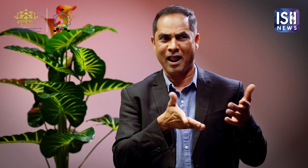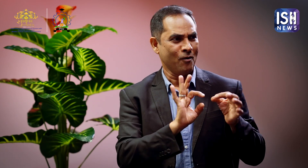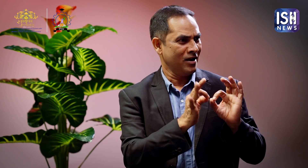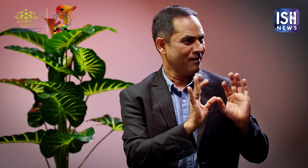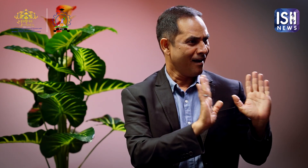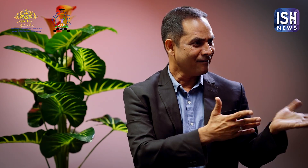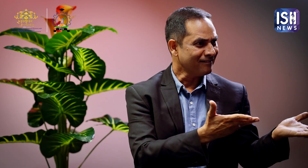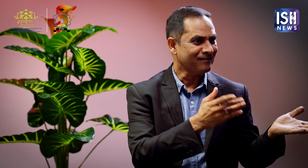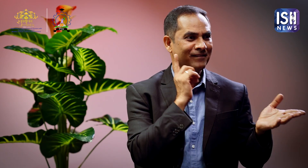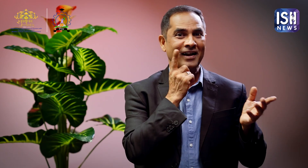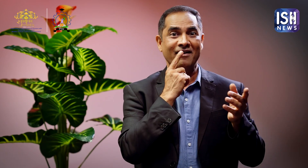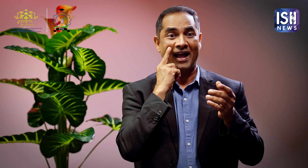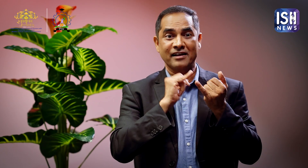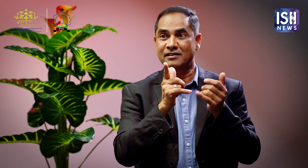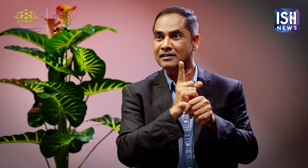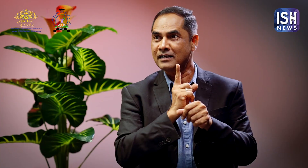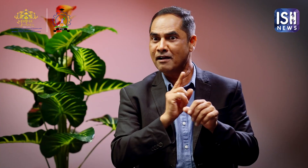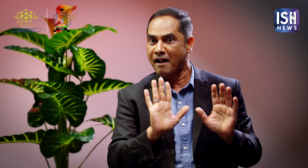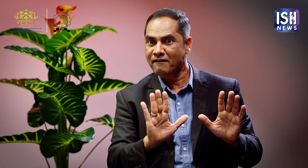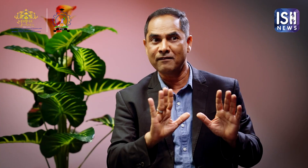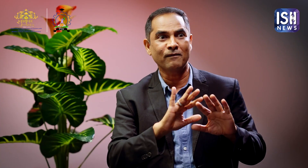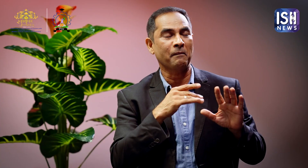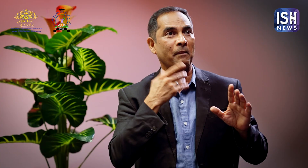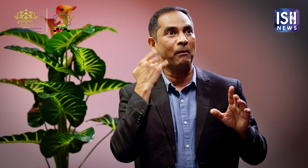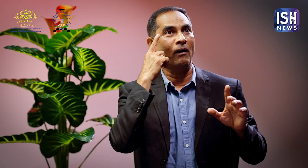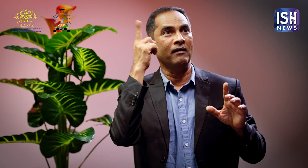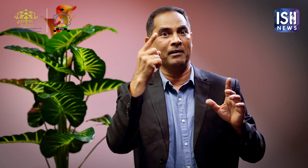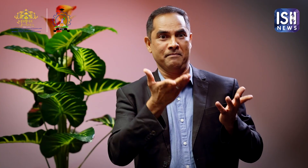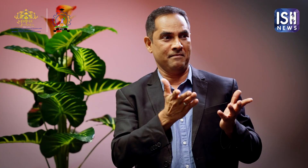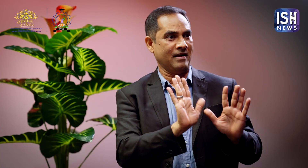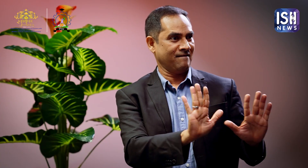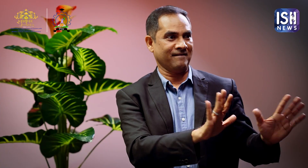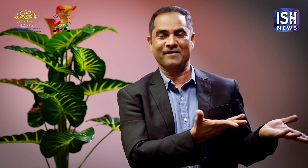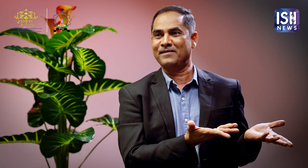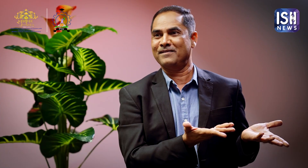Today, we have interpreters and Deaf ISL teachers, realizing the dream I once had.